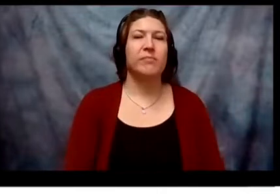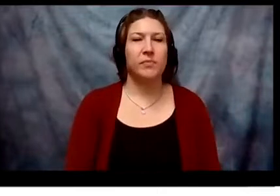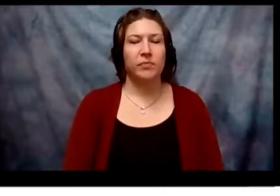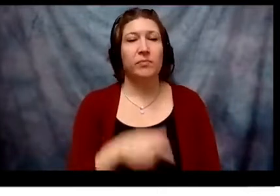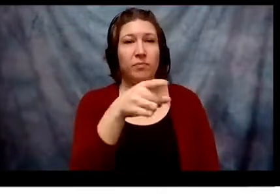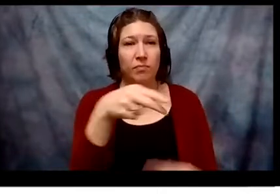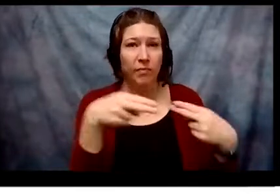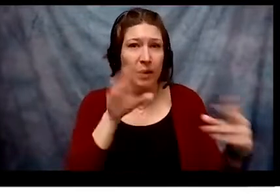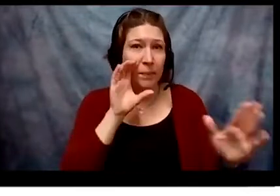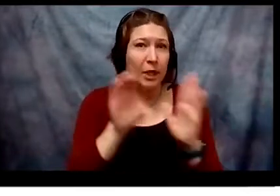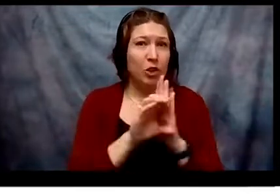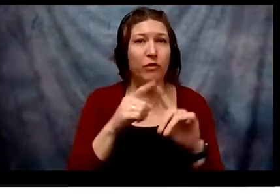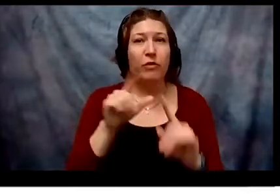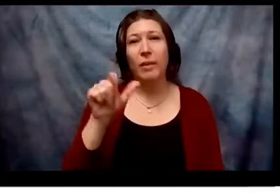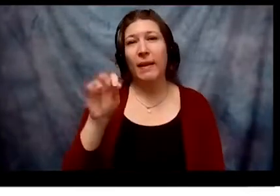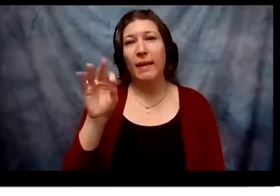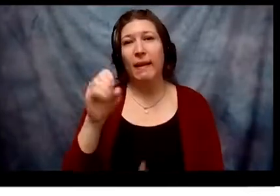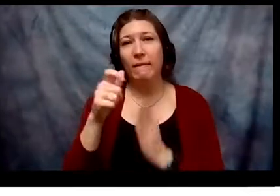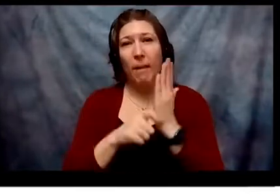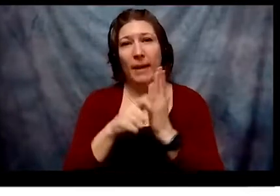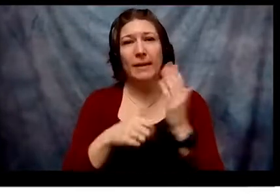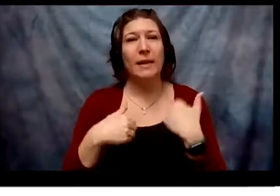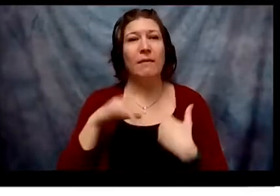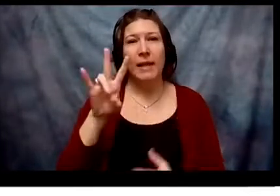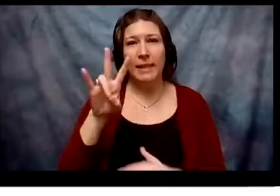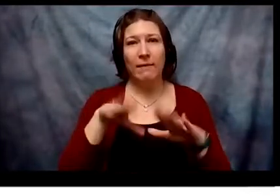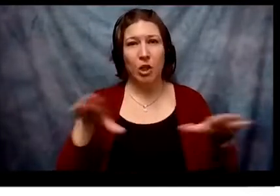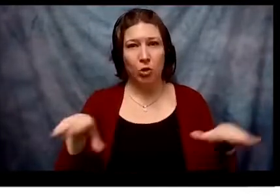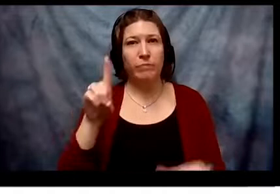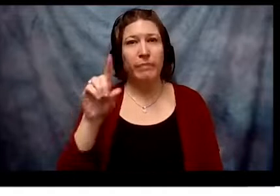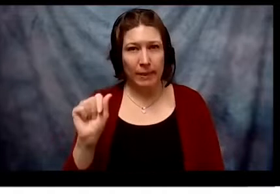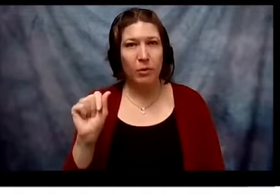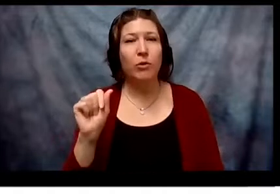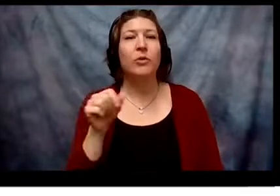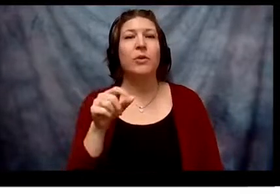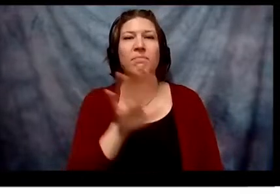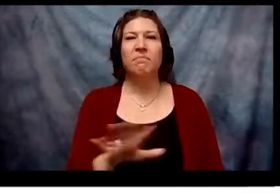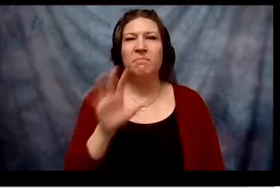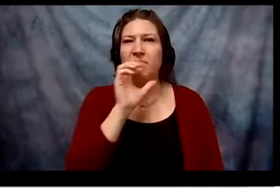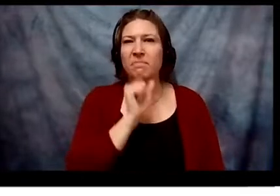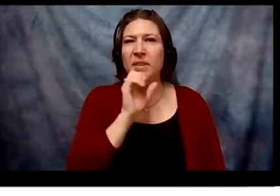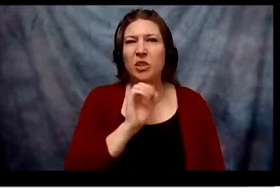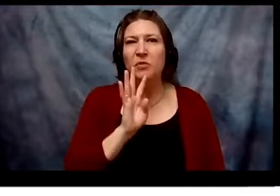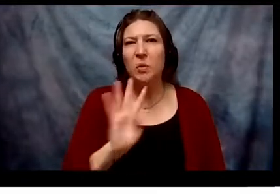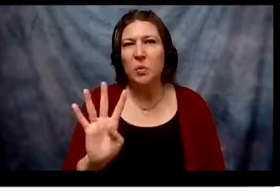Life Magazine of seven disabled children, all probably around age four or five,